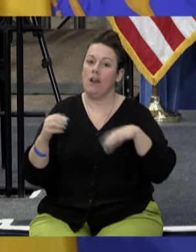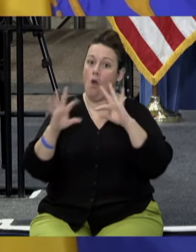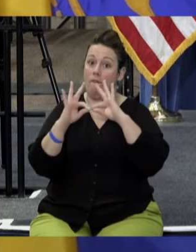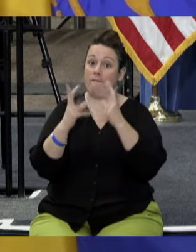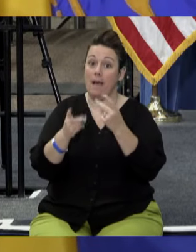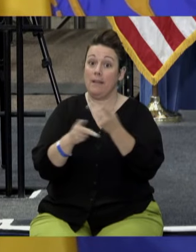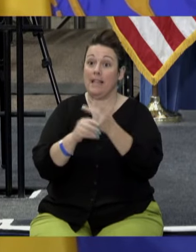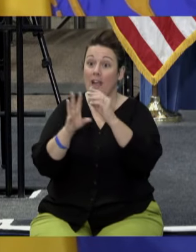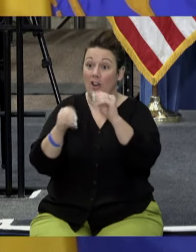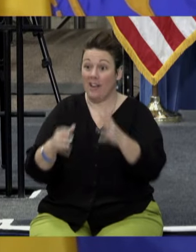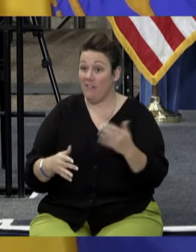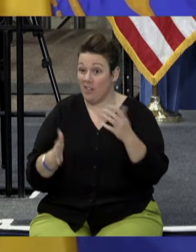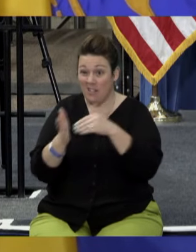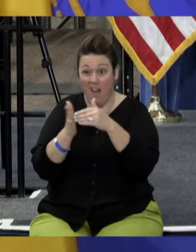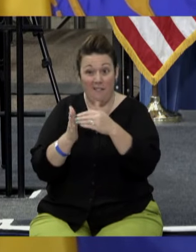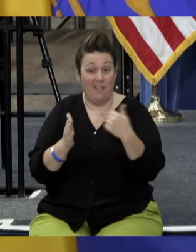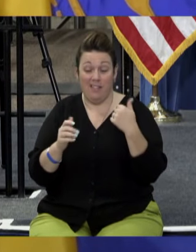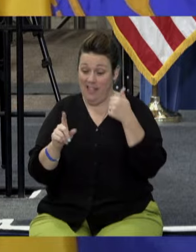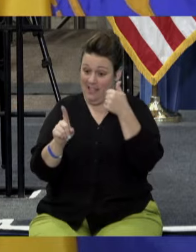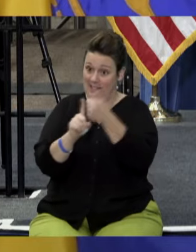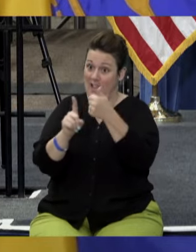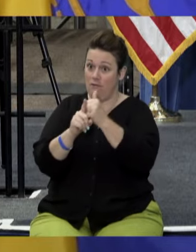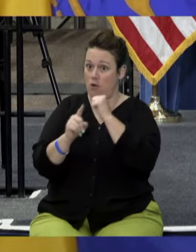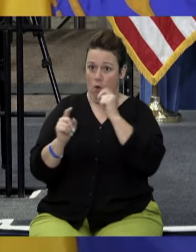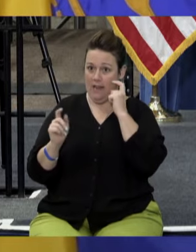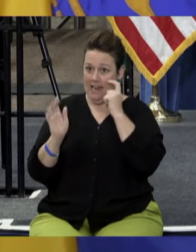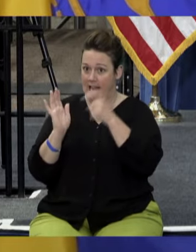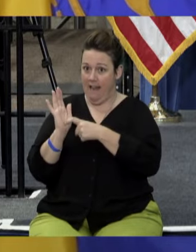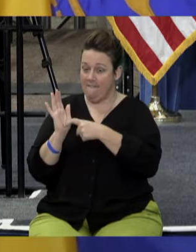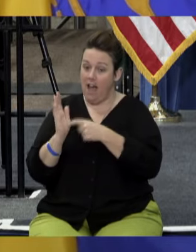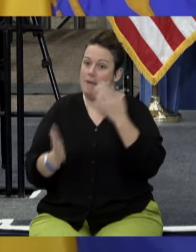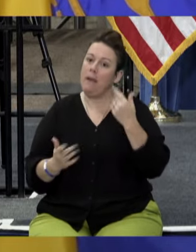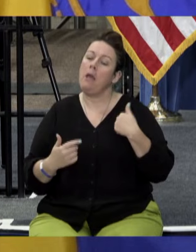often don't self-identify. They see themselves maybe as a spouse